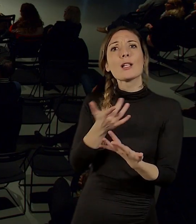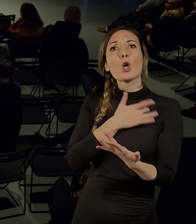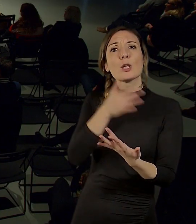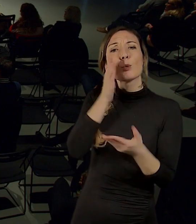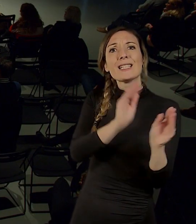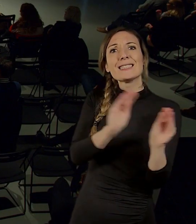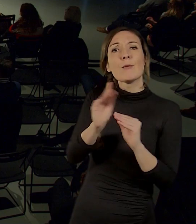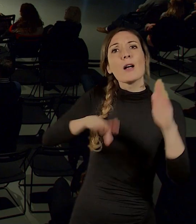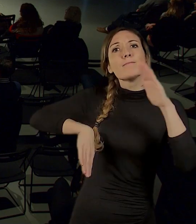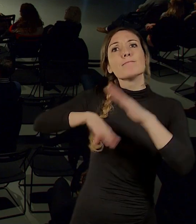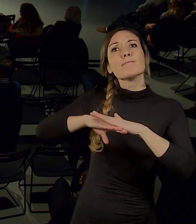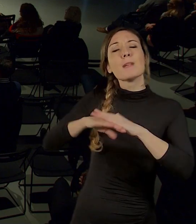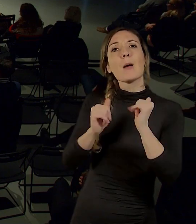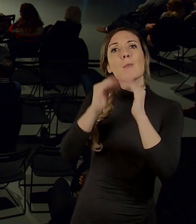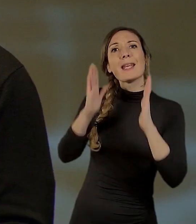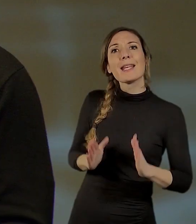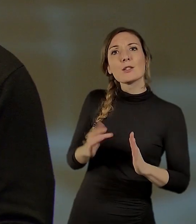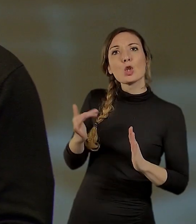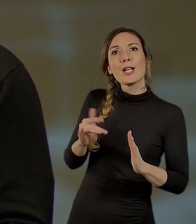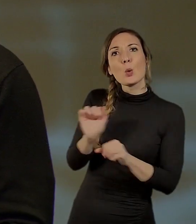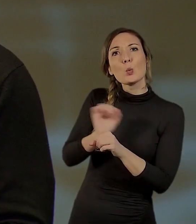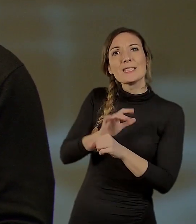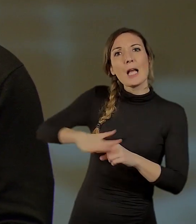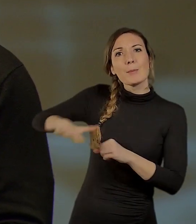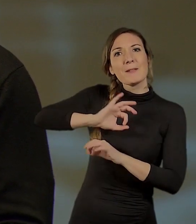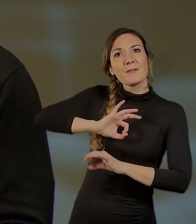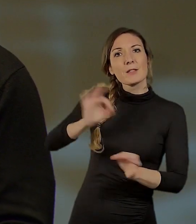there is a shipyard, a brewery, a kindergarten. -Thank you, Mr. Architect, please.